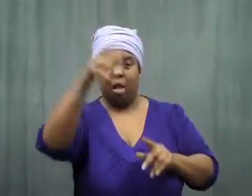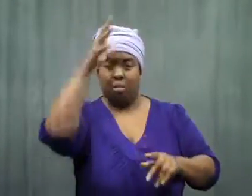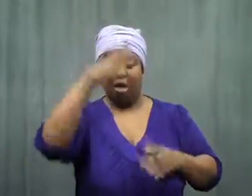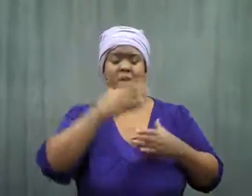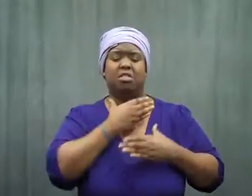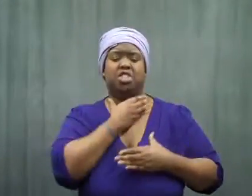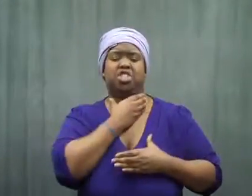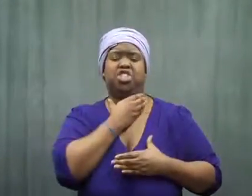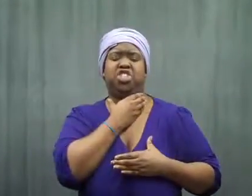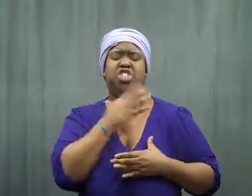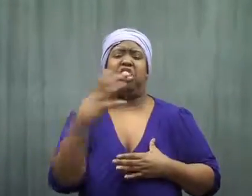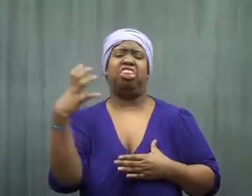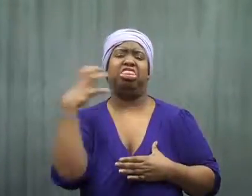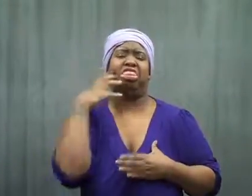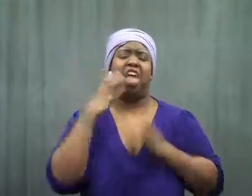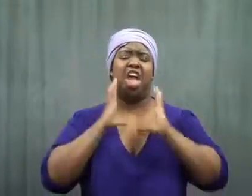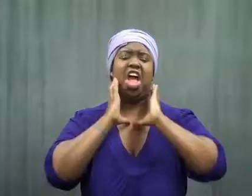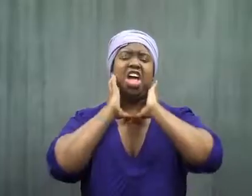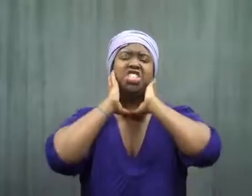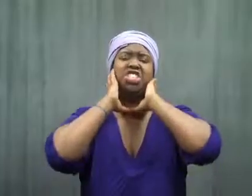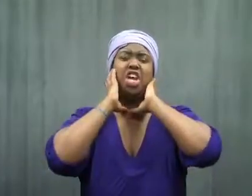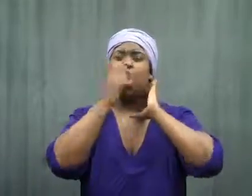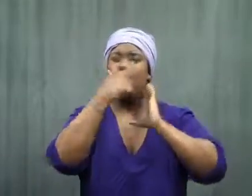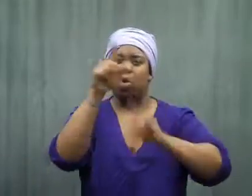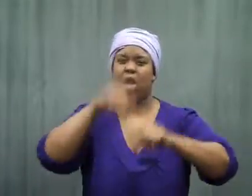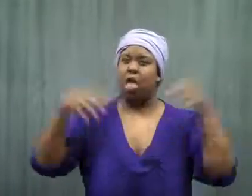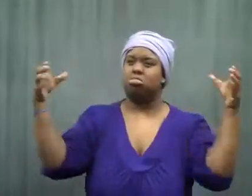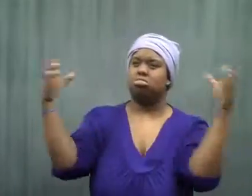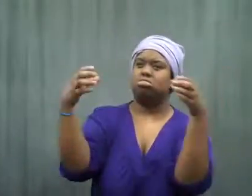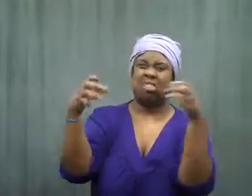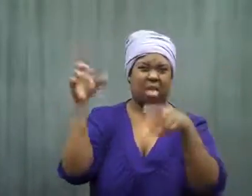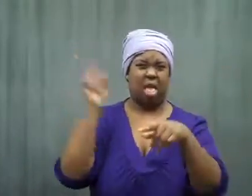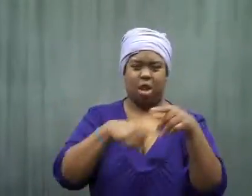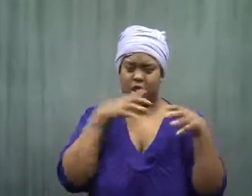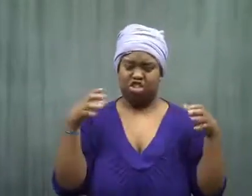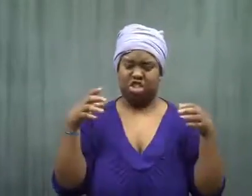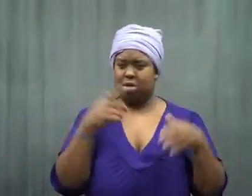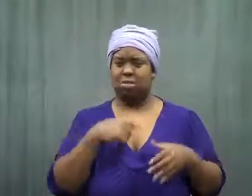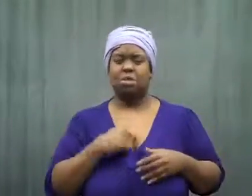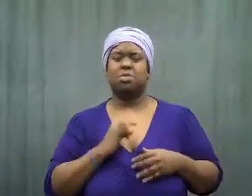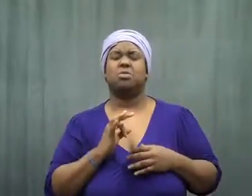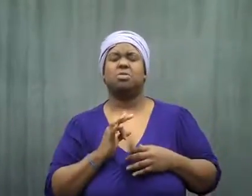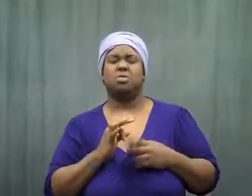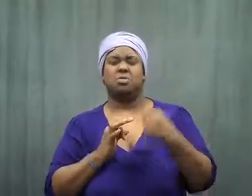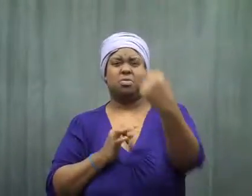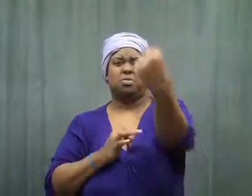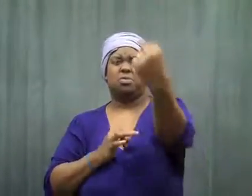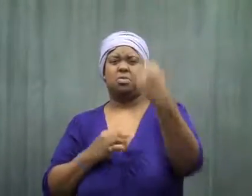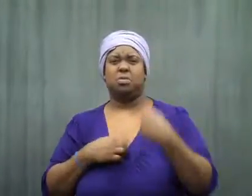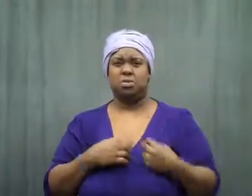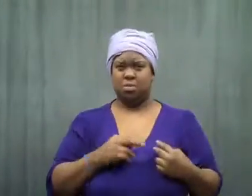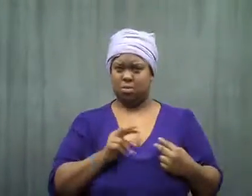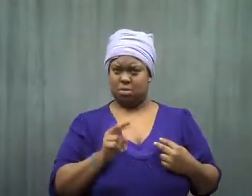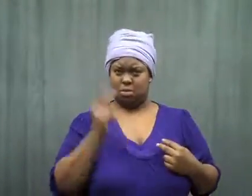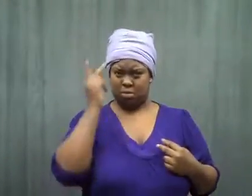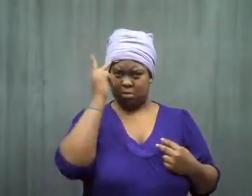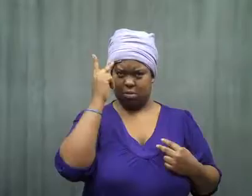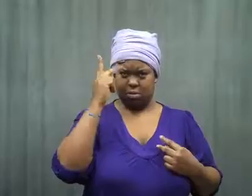The other man had a thick neck. There was no way you could wrap your hands around that thick neck.